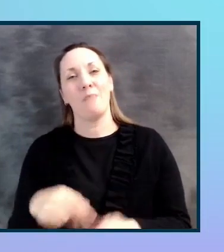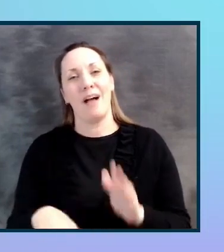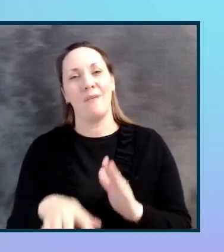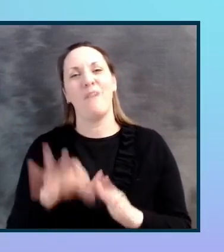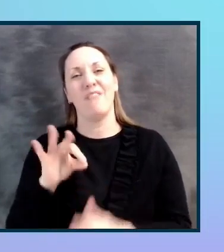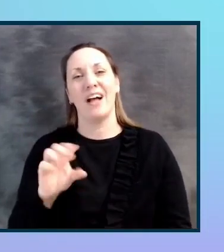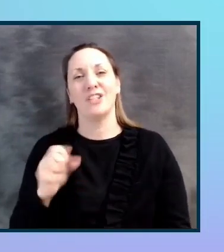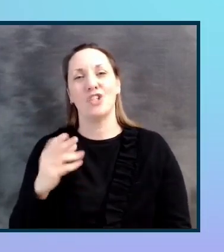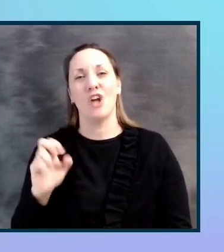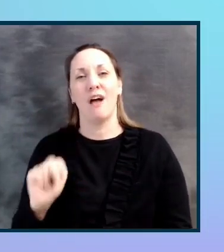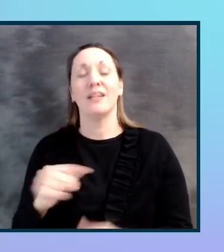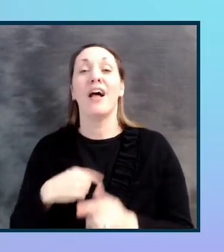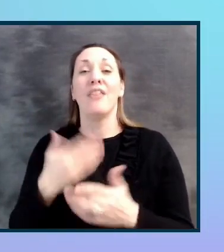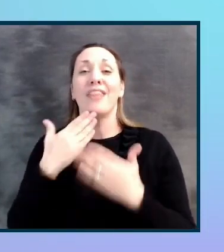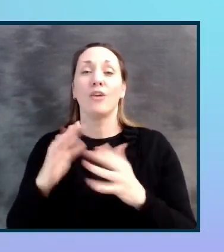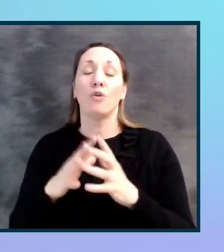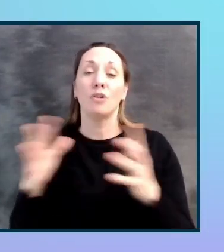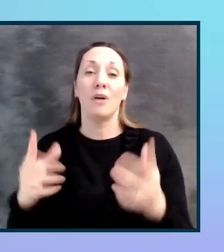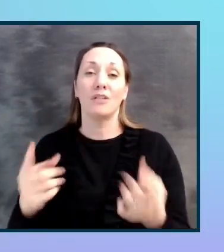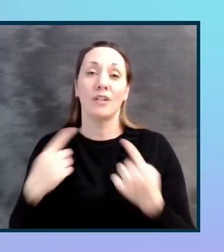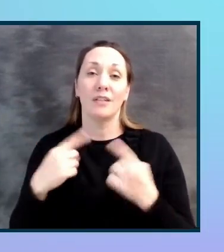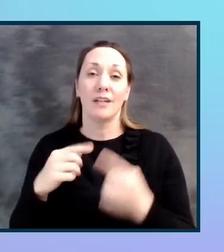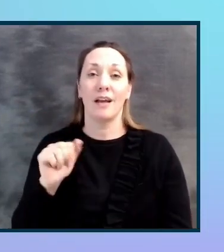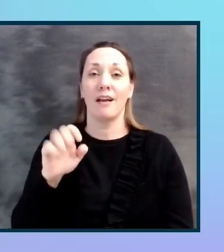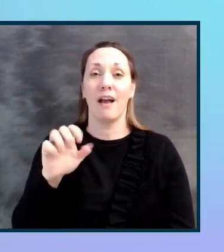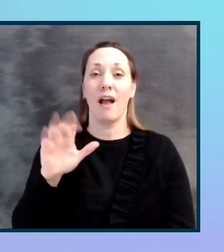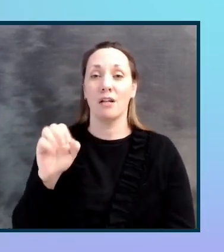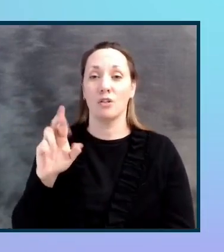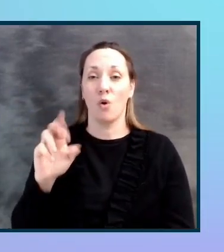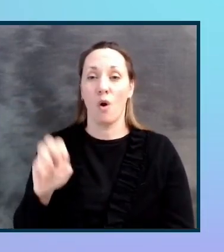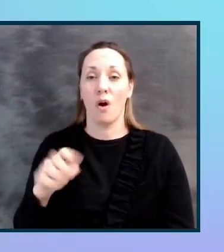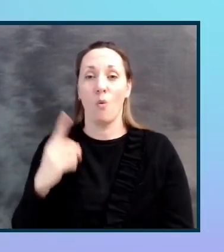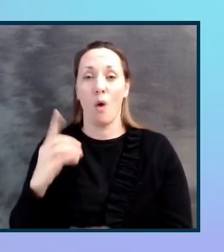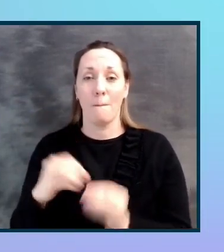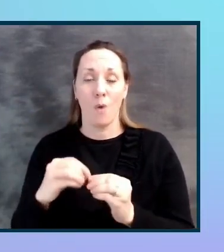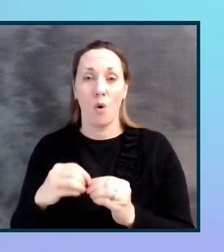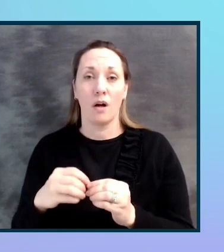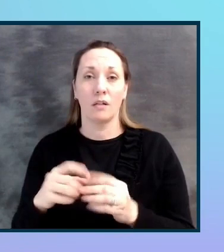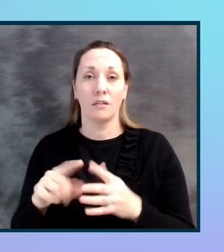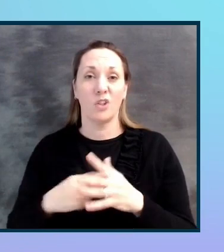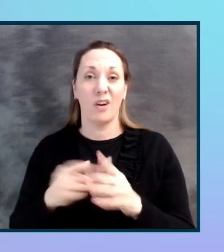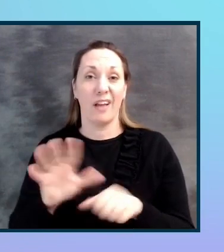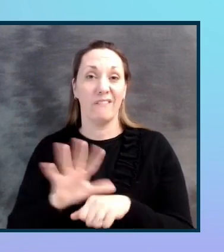Thank you all so much for attending Axe-con. There's one more track starting at five.